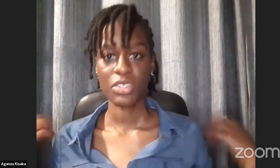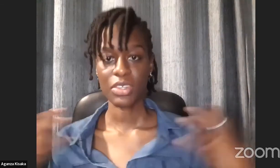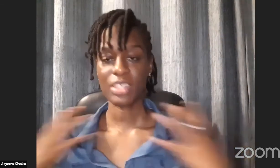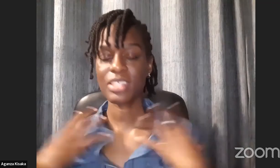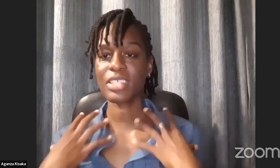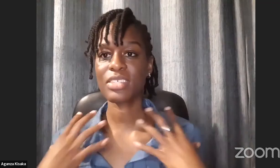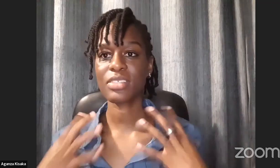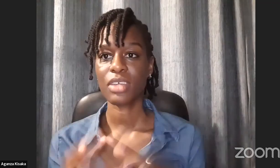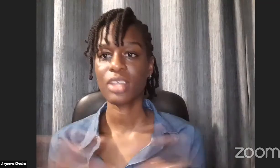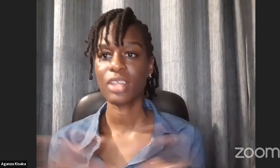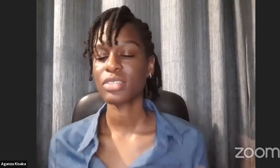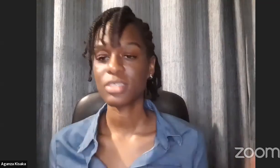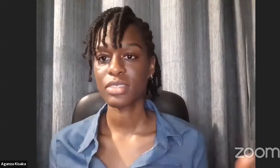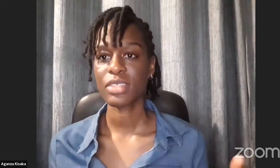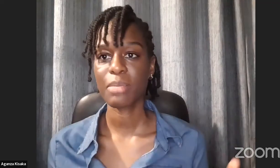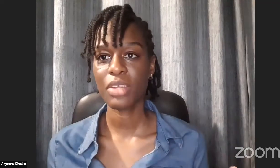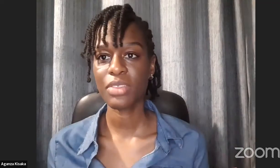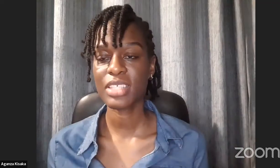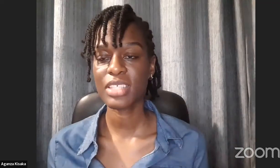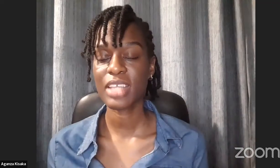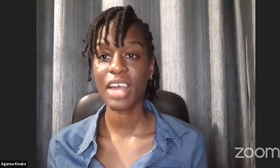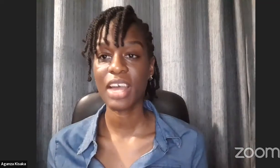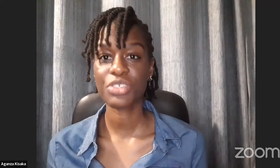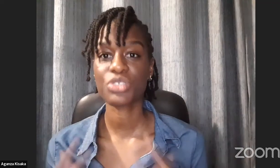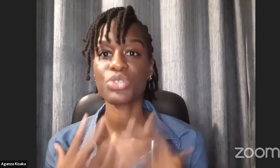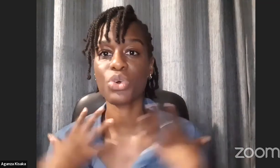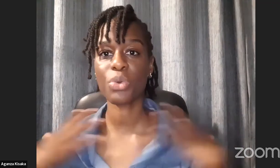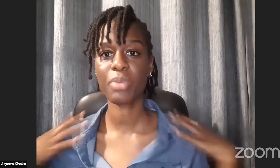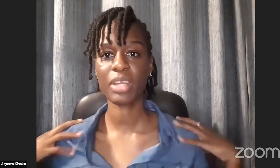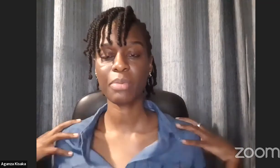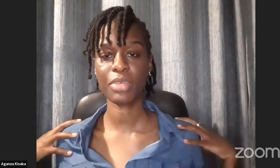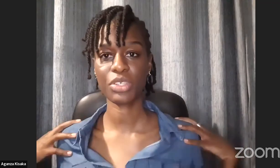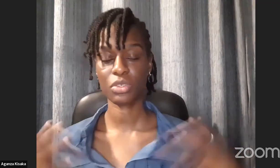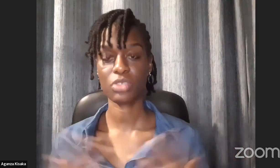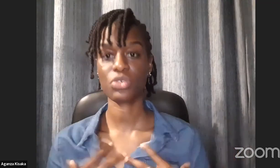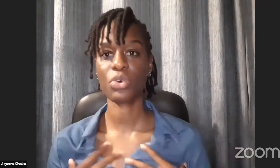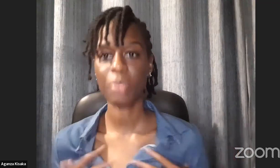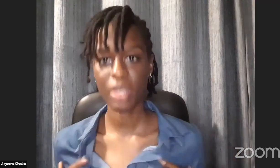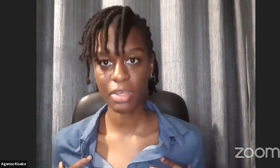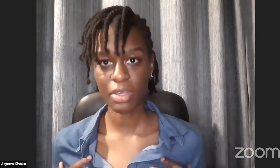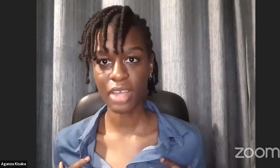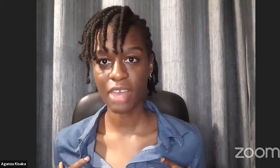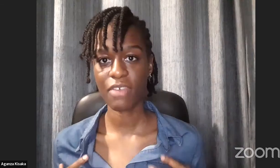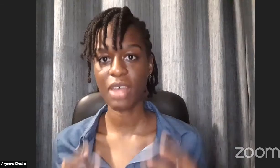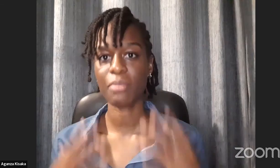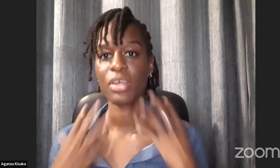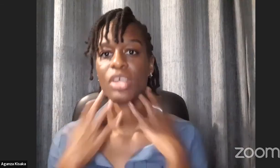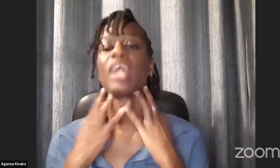So this is some little things that actors do to open up their shoulders, open up their diaphragm,